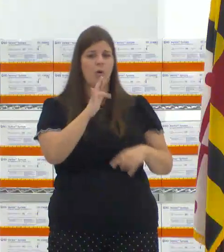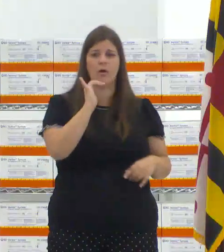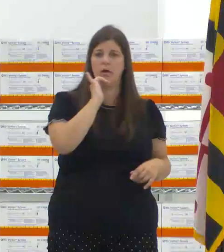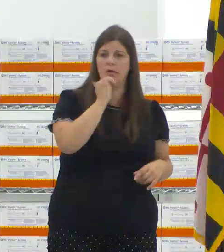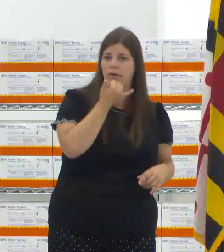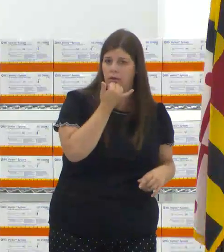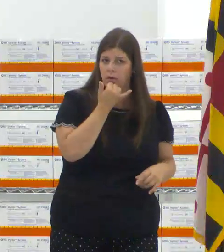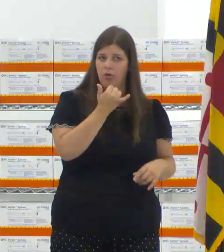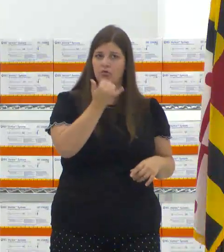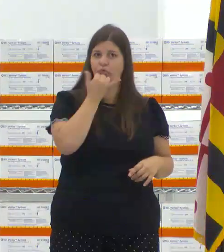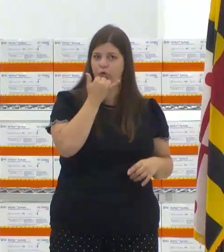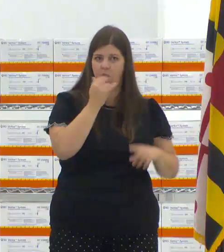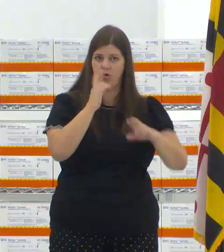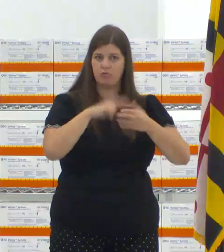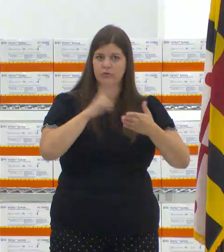[indiscernible]